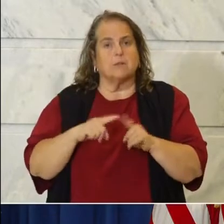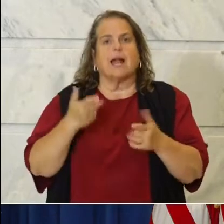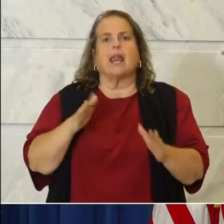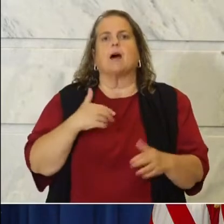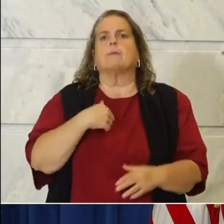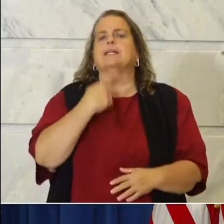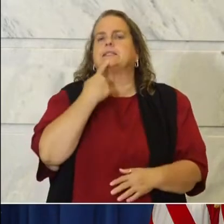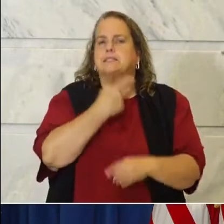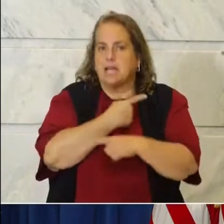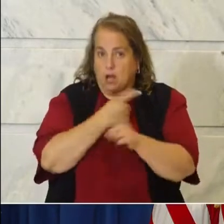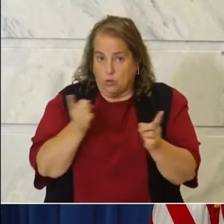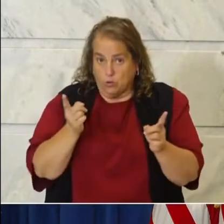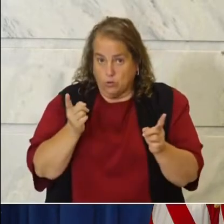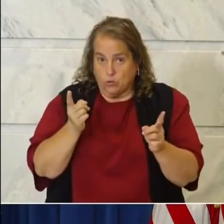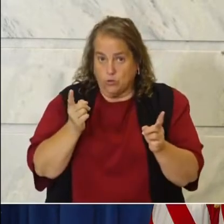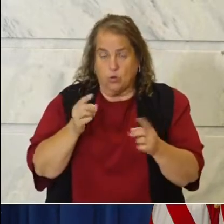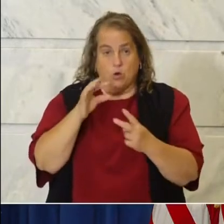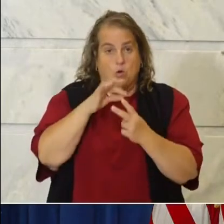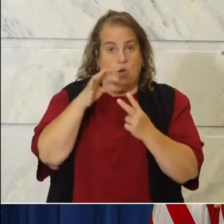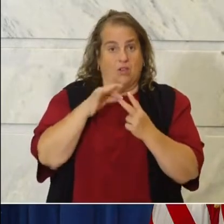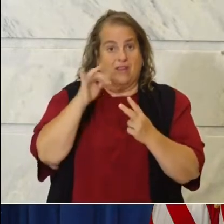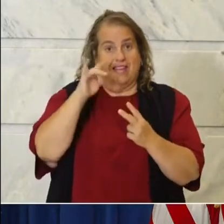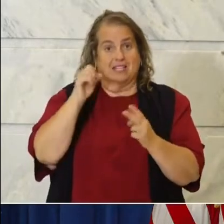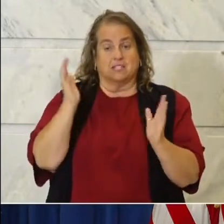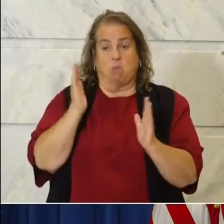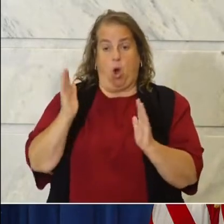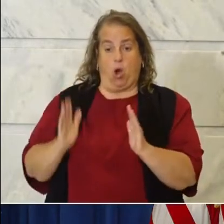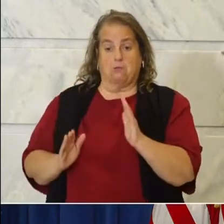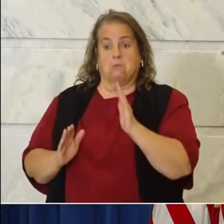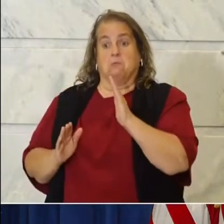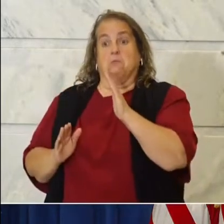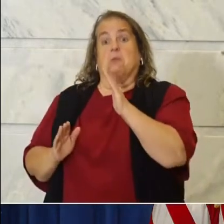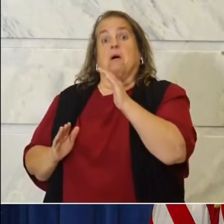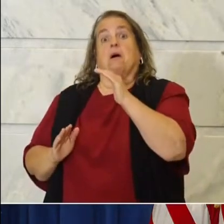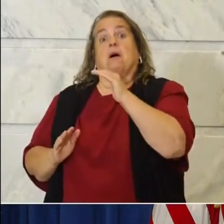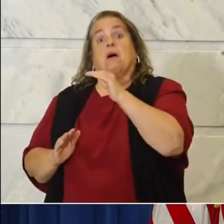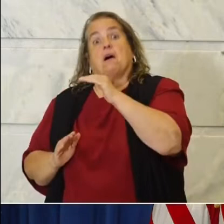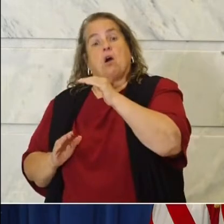whether that turns into a little hill. Relatively speaking or a big mountain